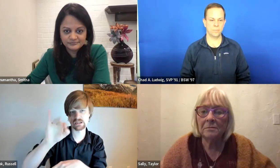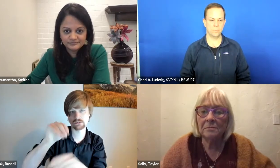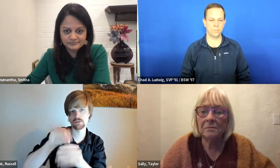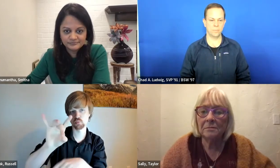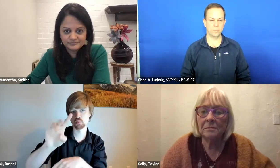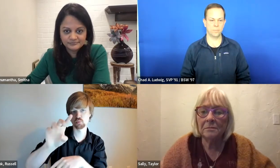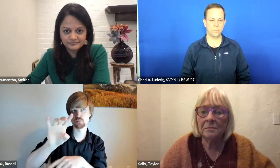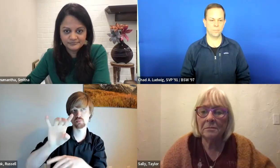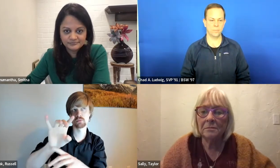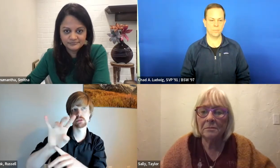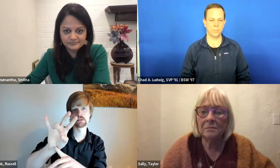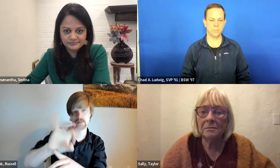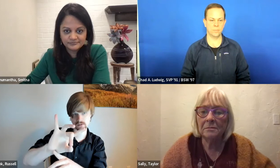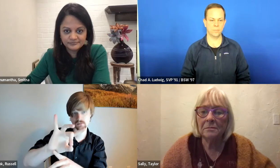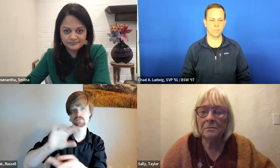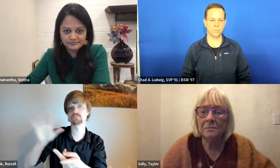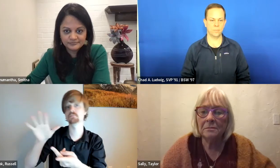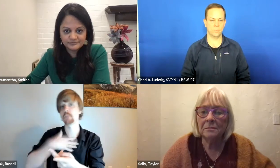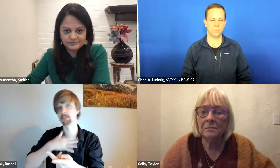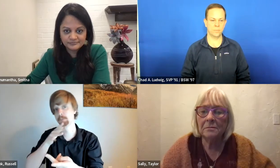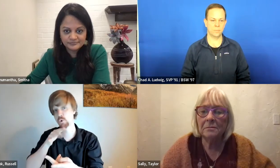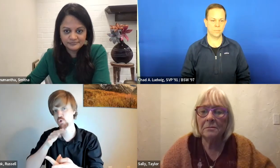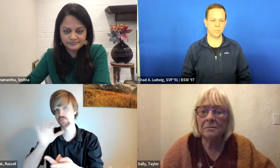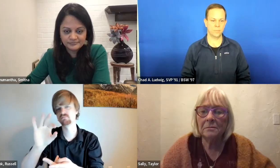He was SVP--what was he?--'78,